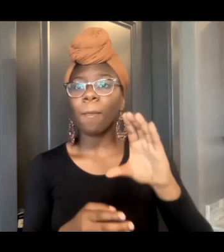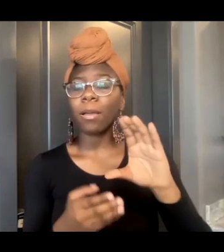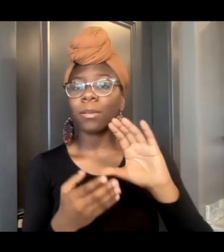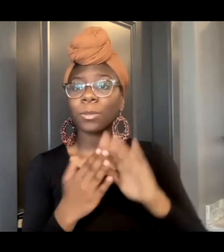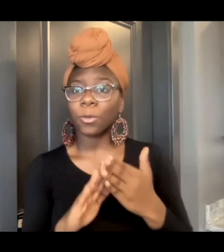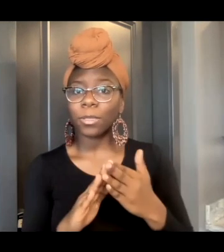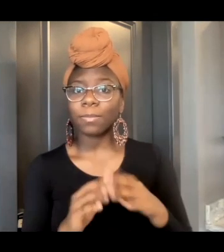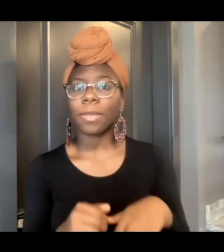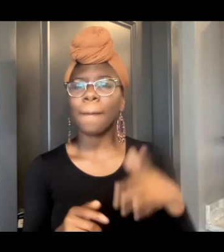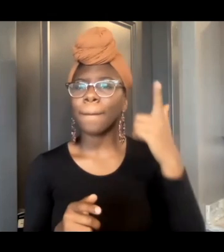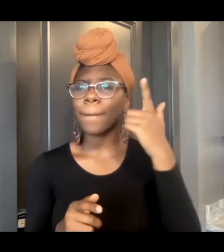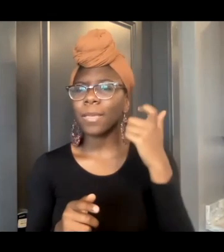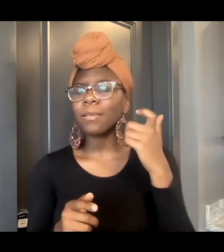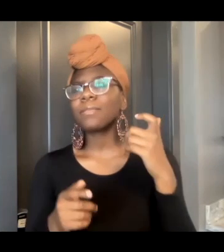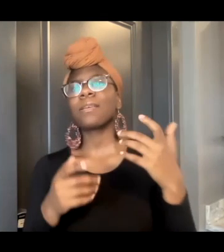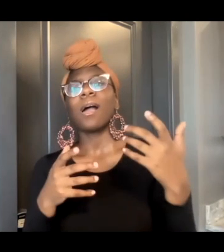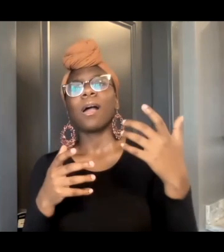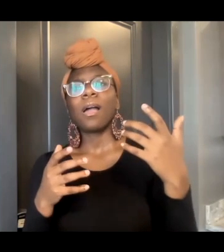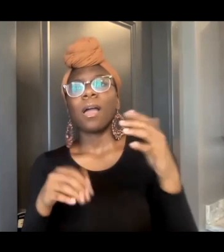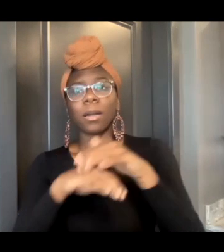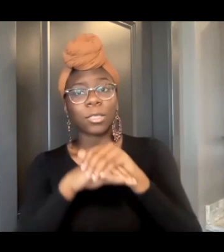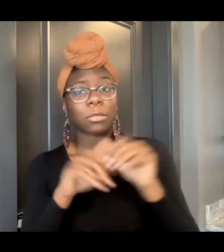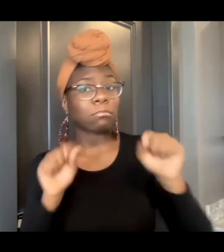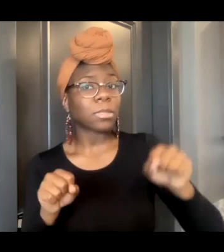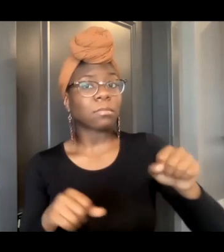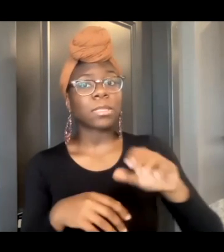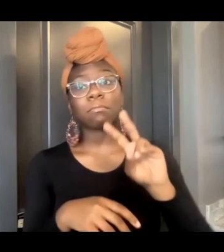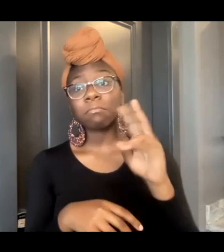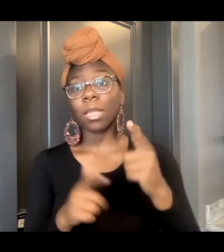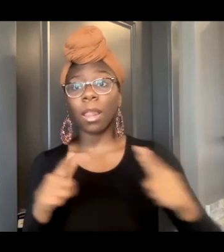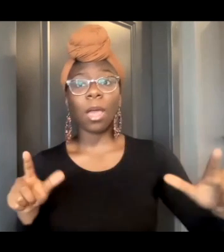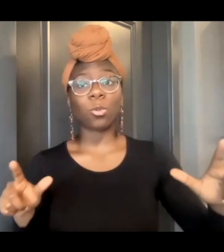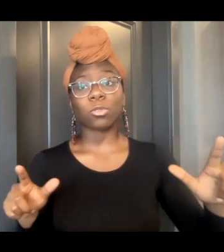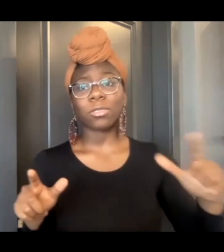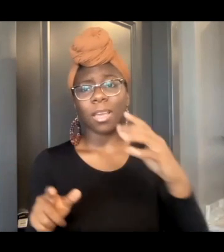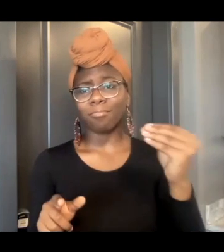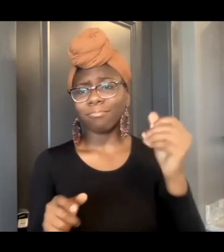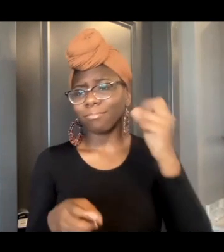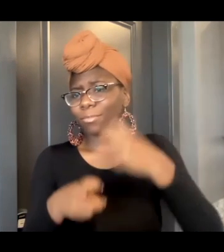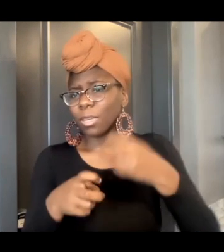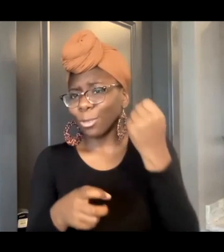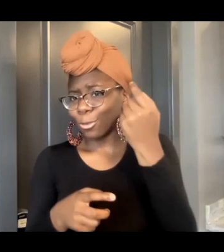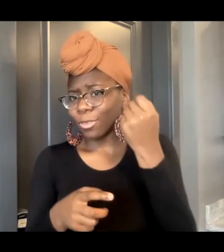This was a challenge because English was more likely to be a second language and it’s